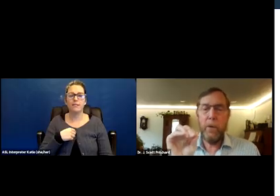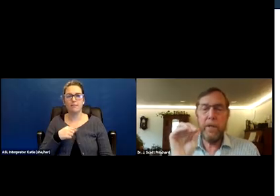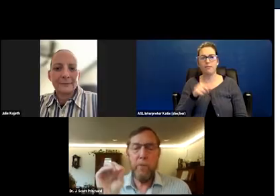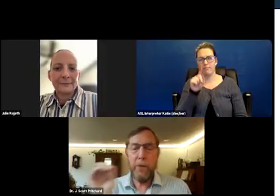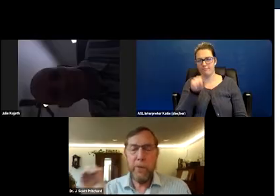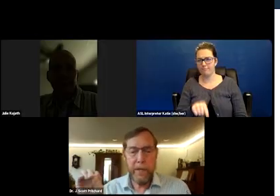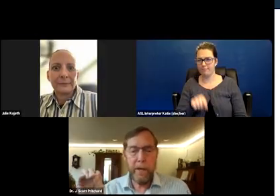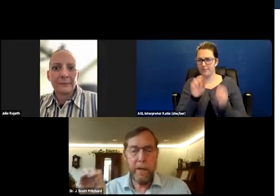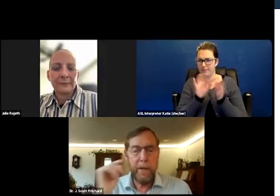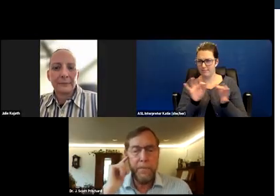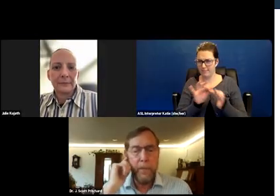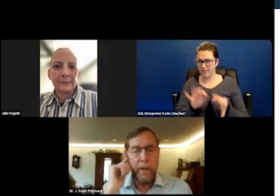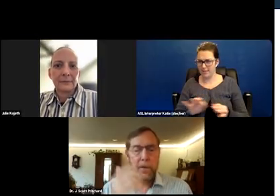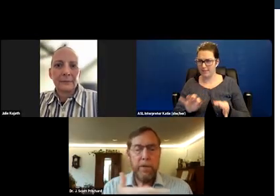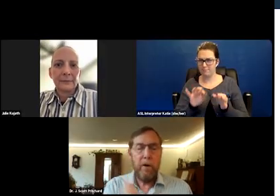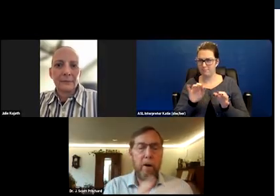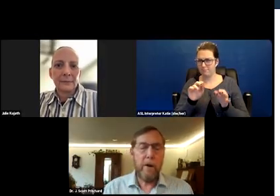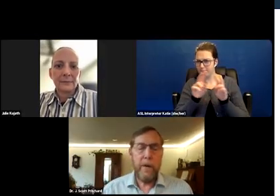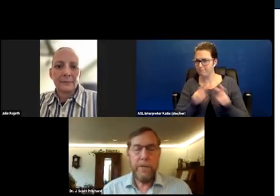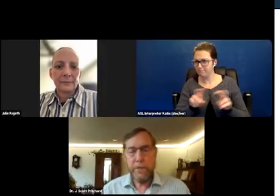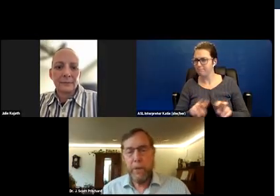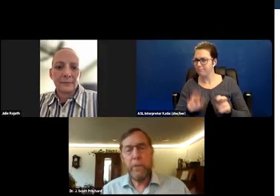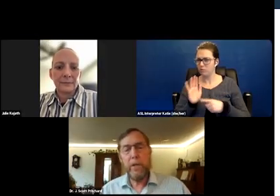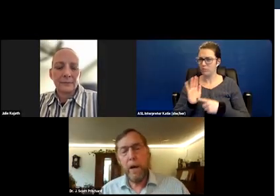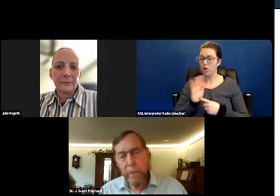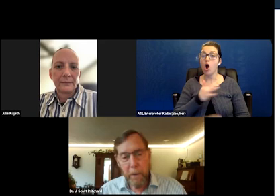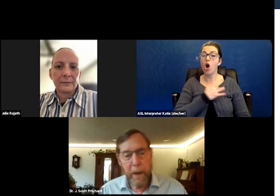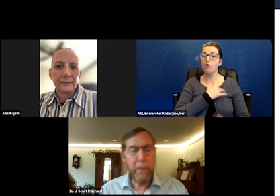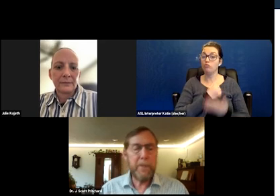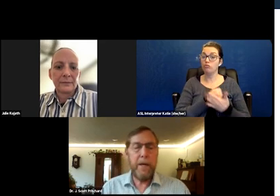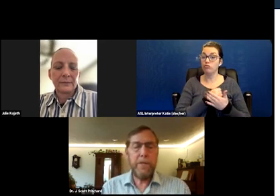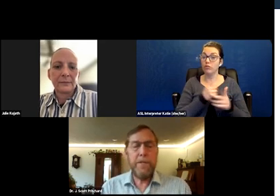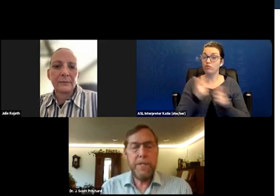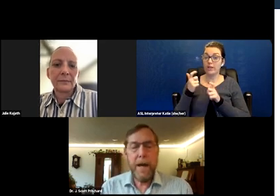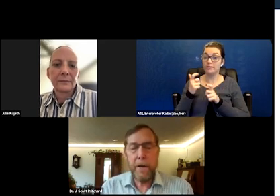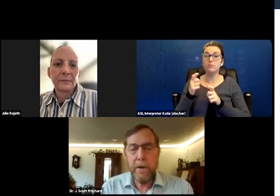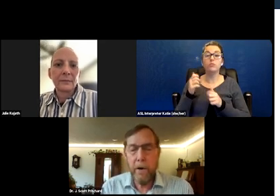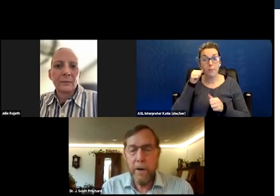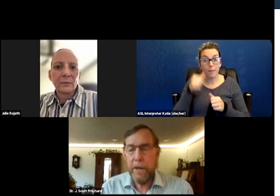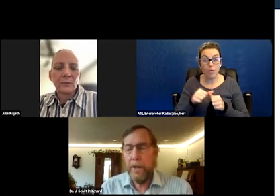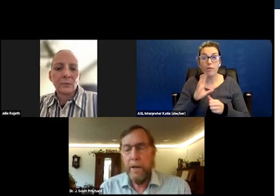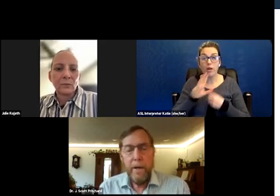what they represent. Her heart races, remember we talked about palpitations and tachycardia.